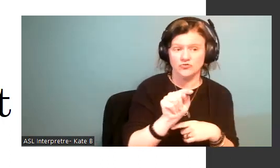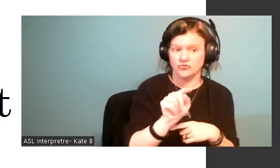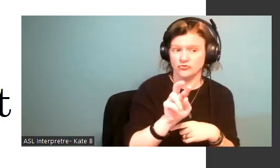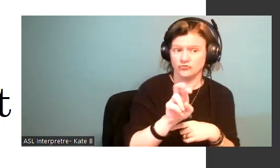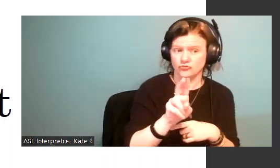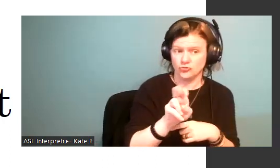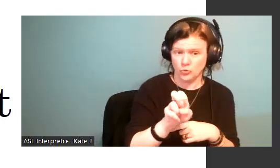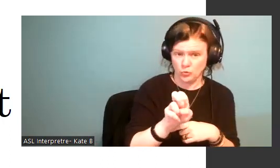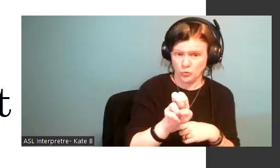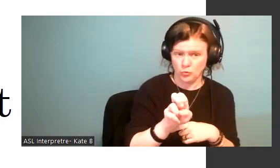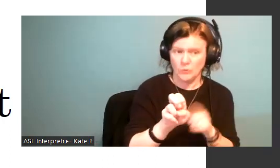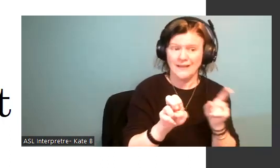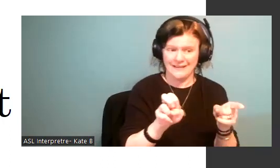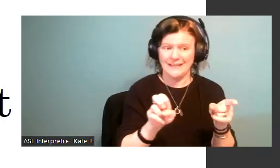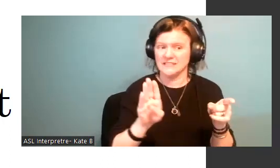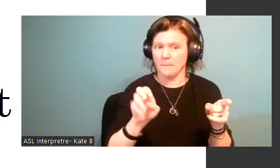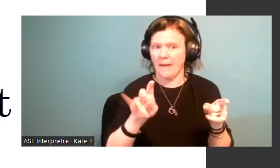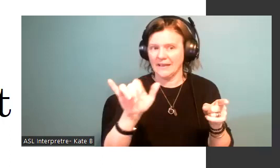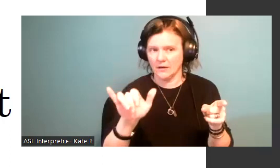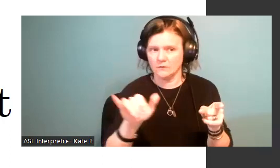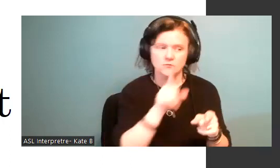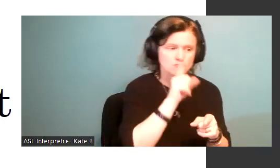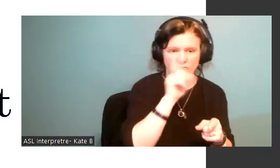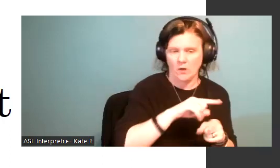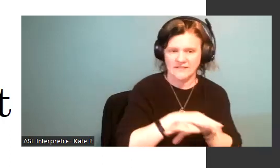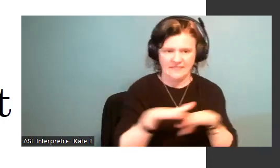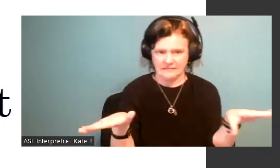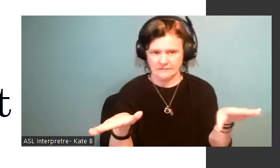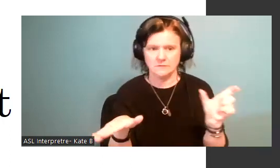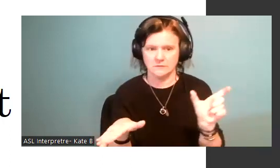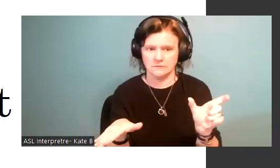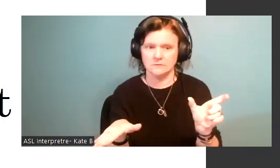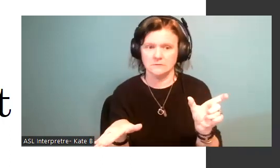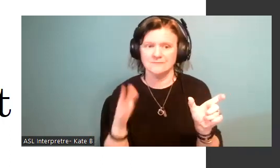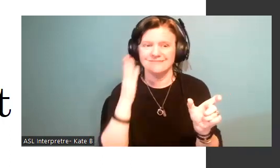help improve the user experience. The most common